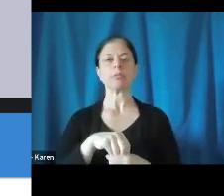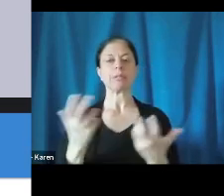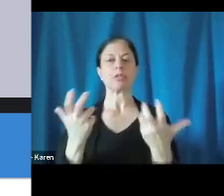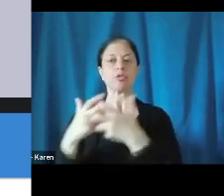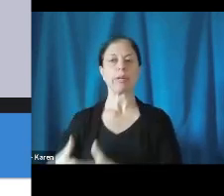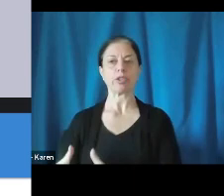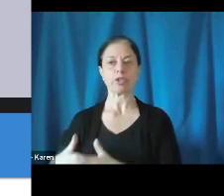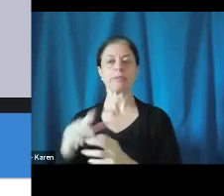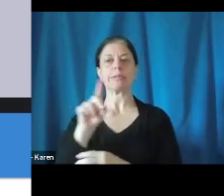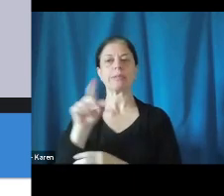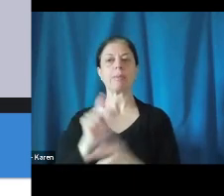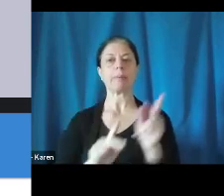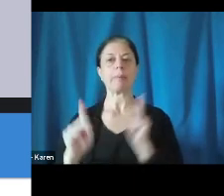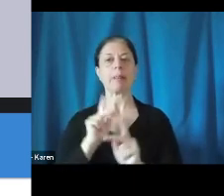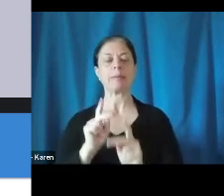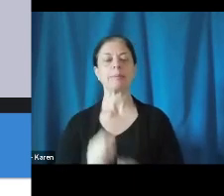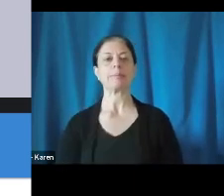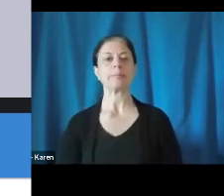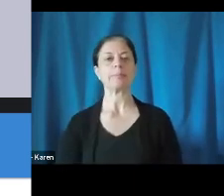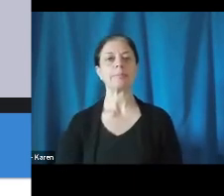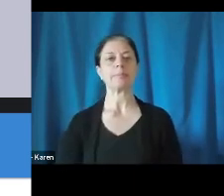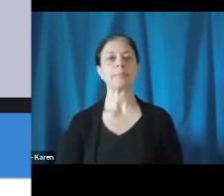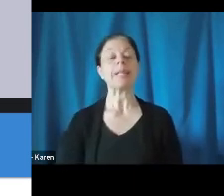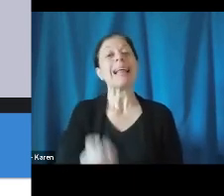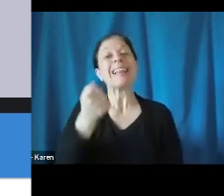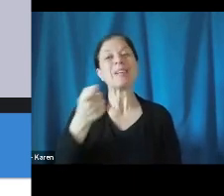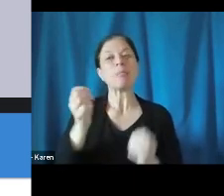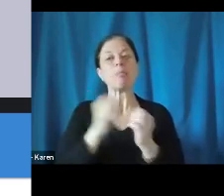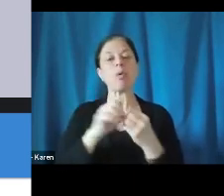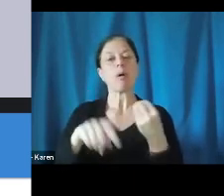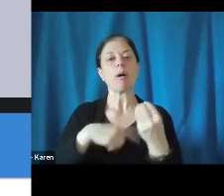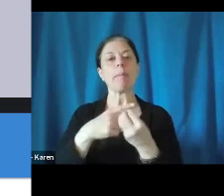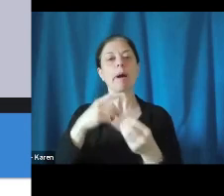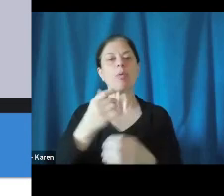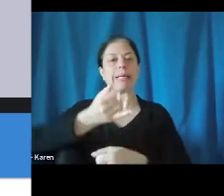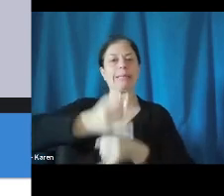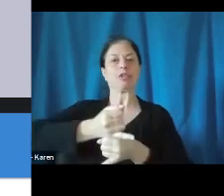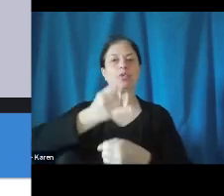be done for the full integration and inclusion of disabled people.